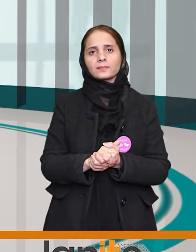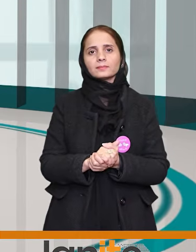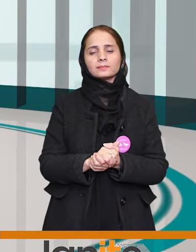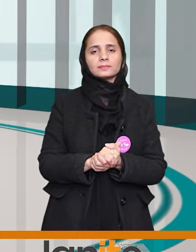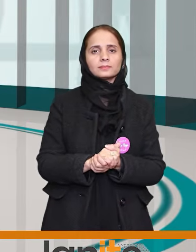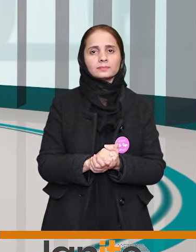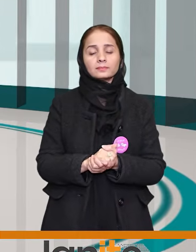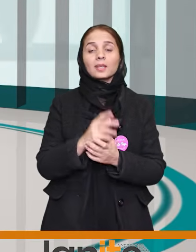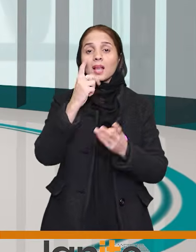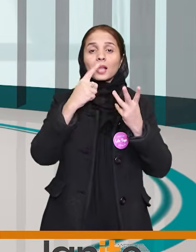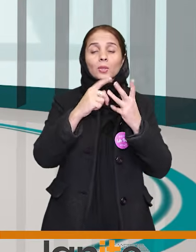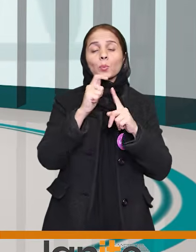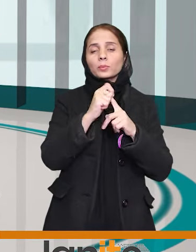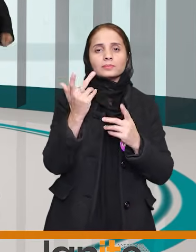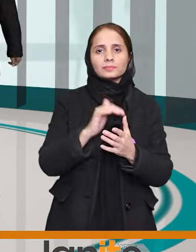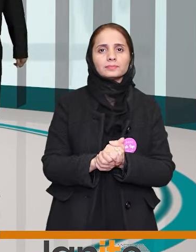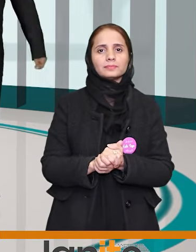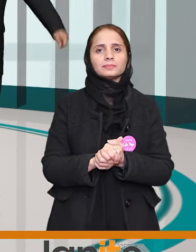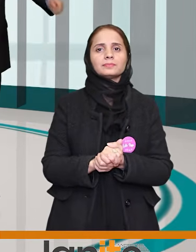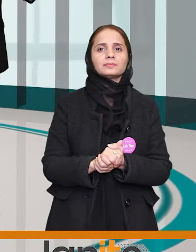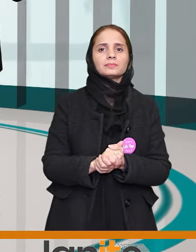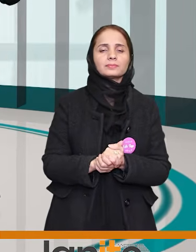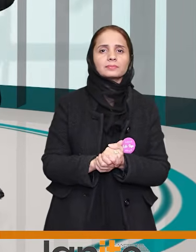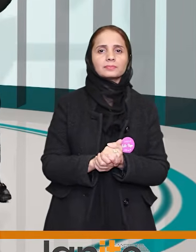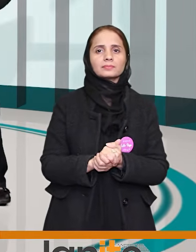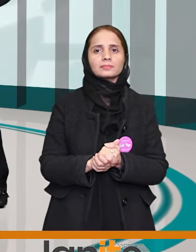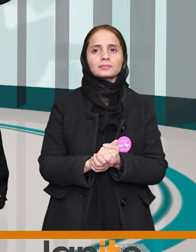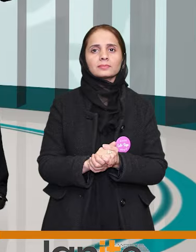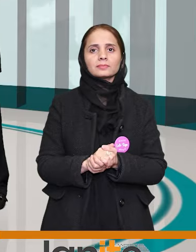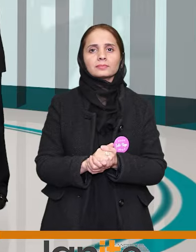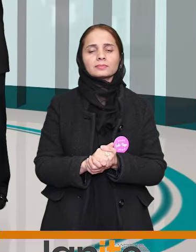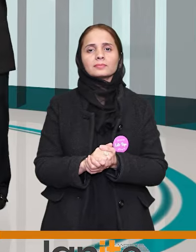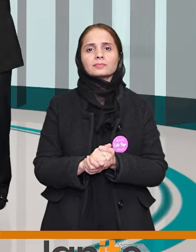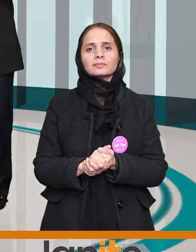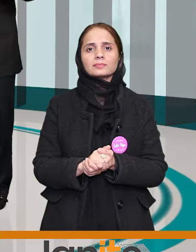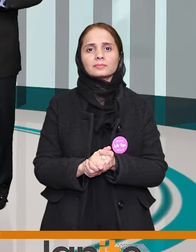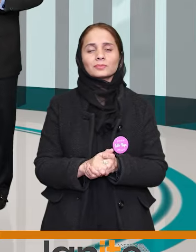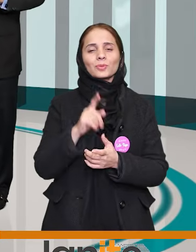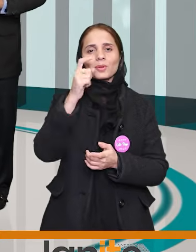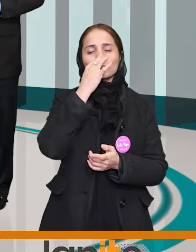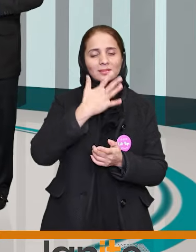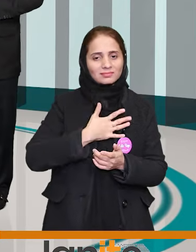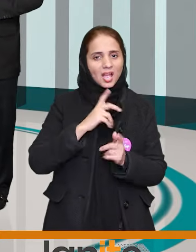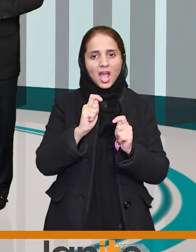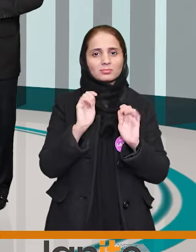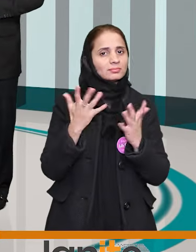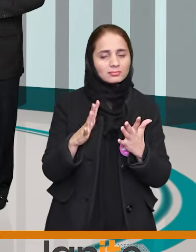Third thing that I have noticed here is that when you are not courteous in your response,